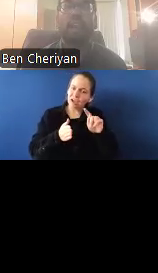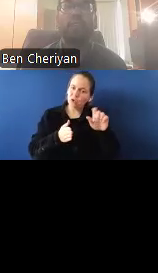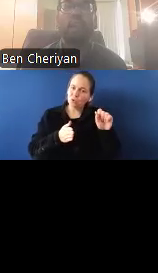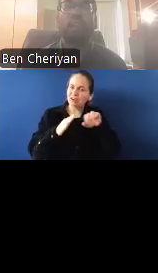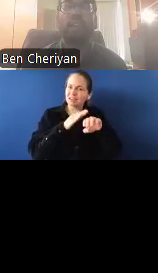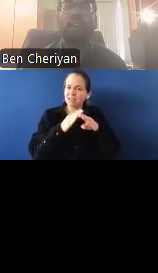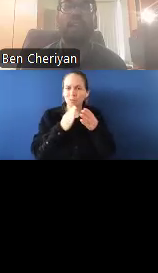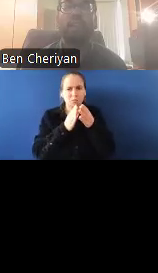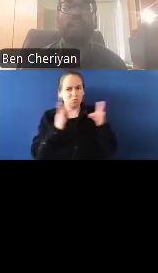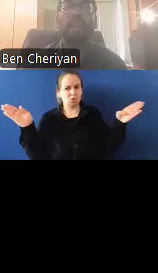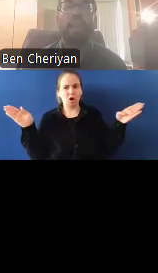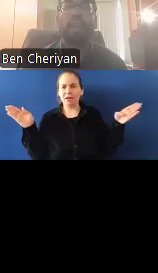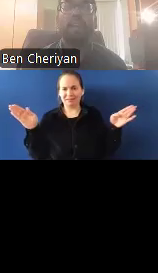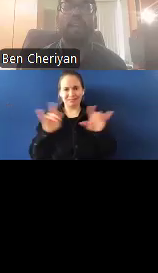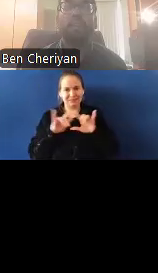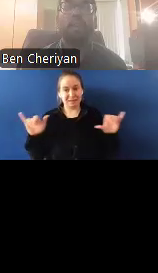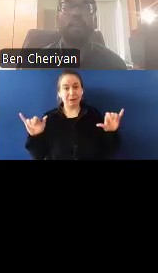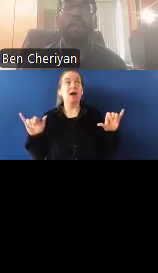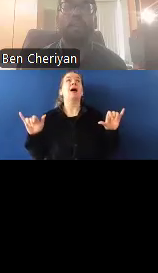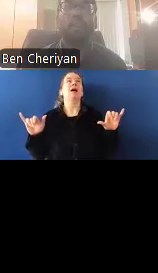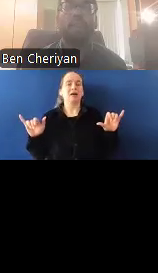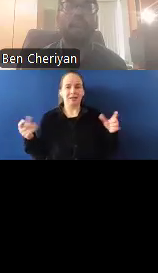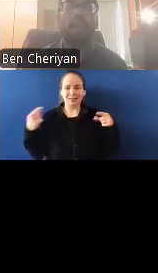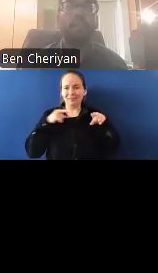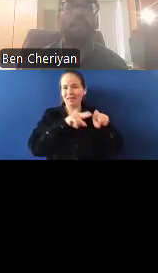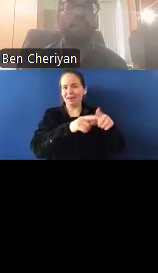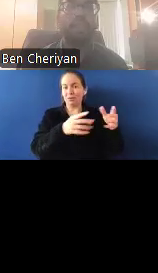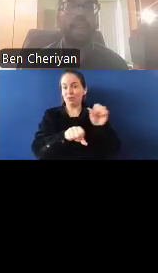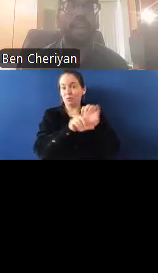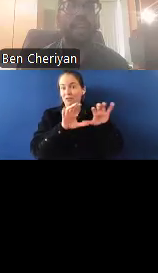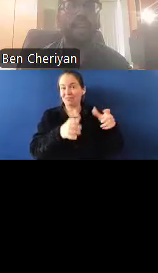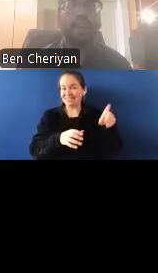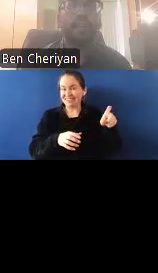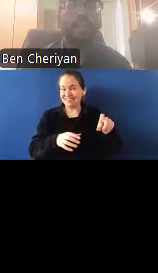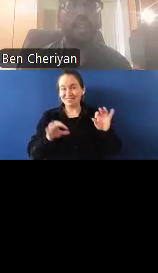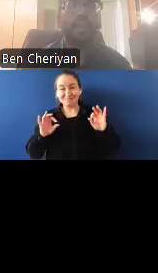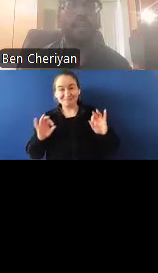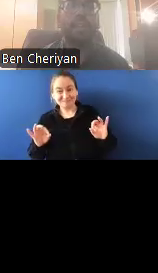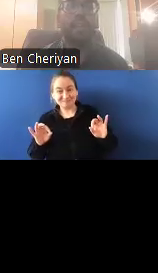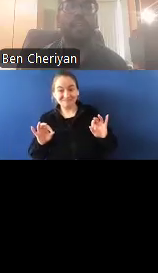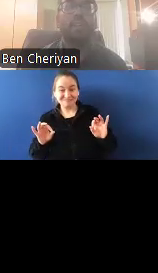and while at the same time aligning workforce. So with that, once again I want to thank you